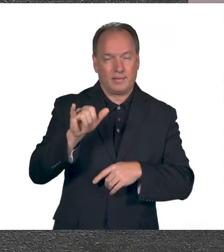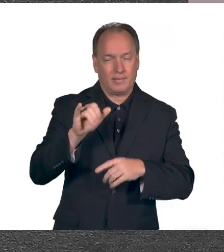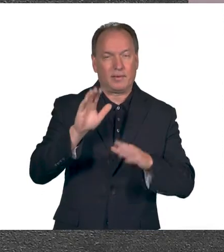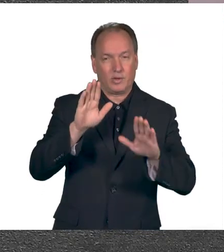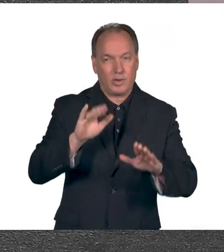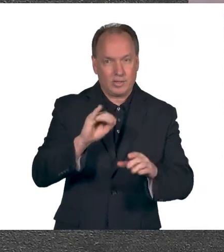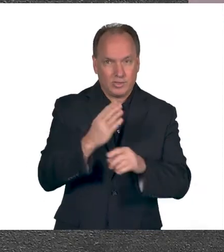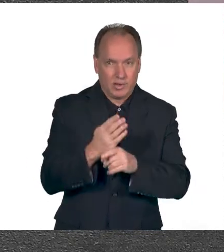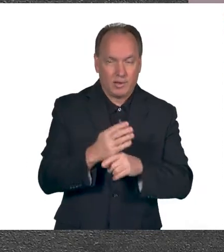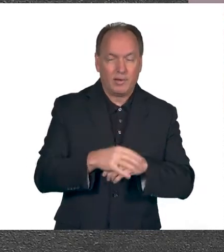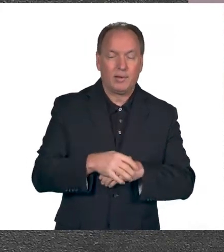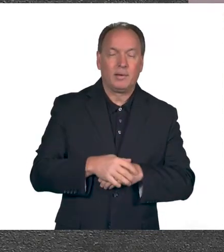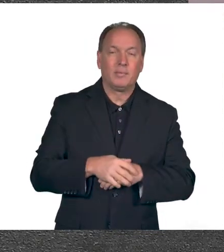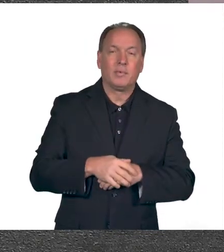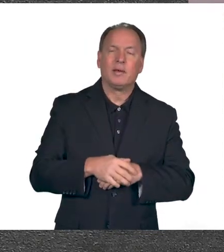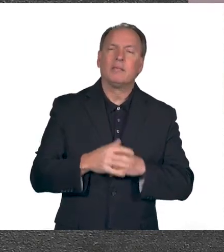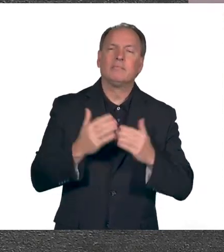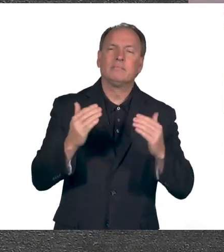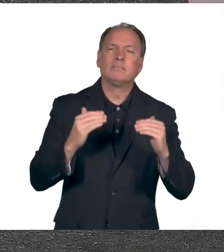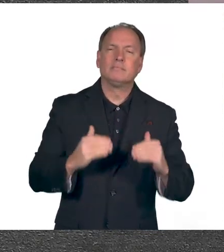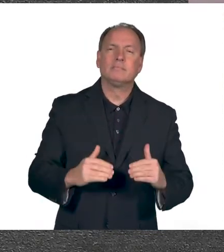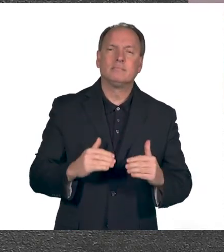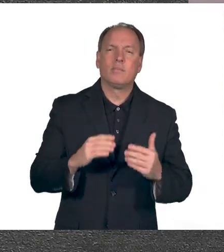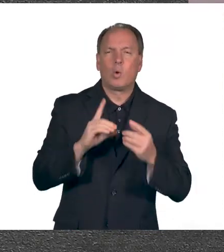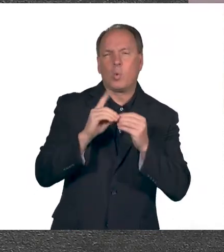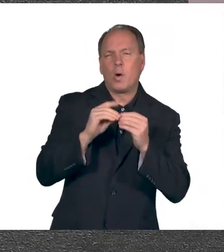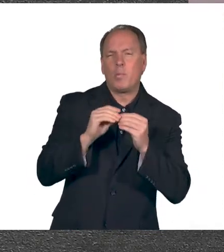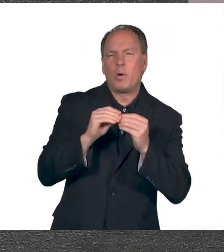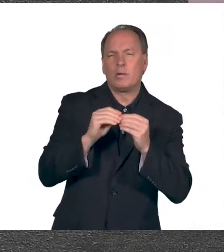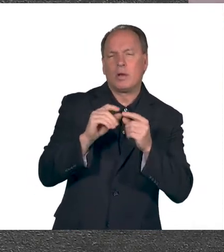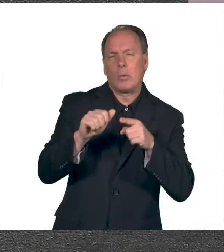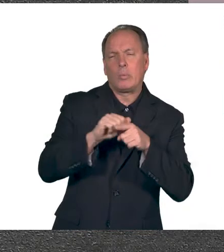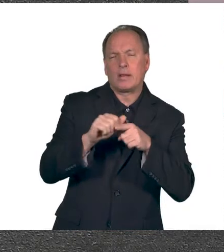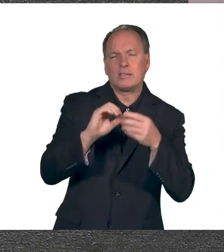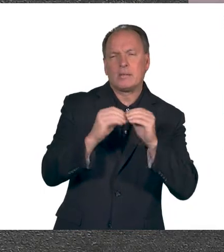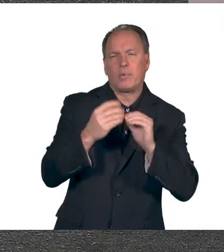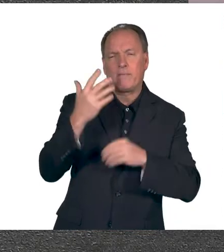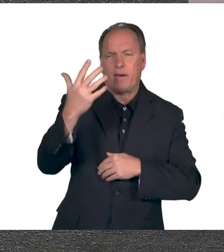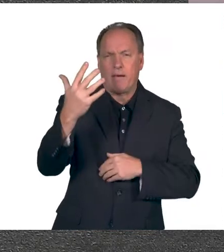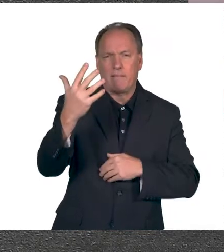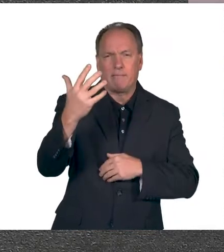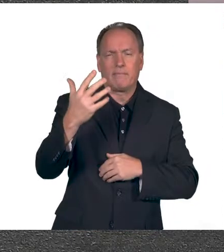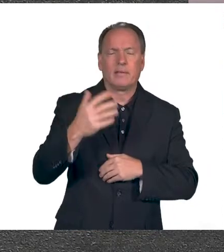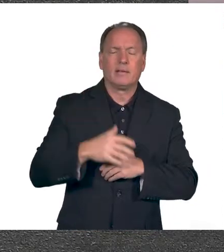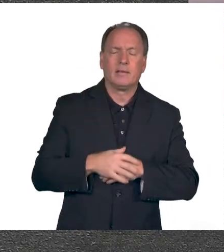great job, and how about one more? How about what practice number five?